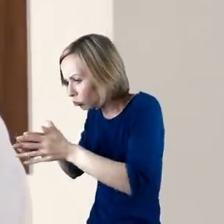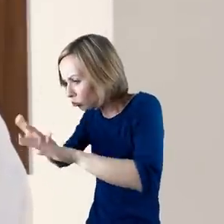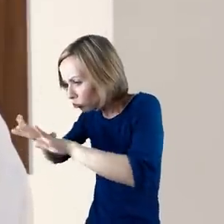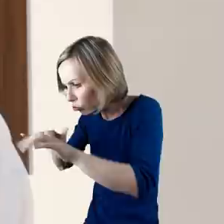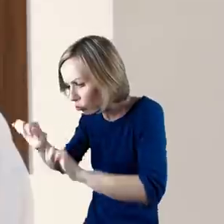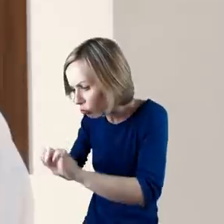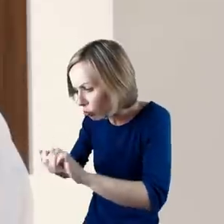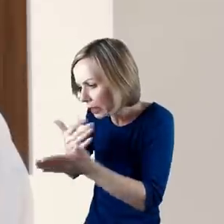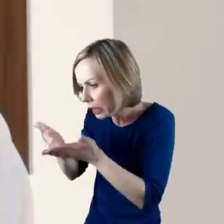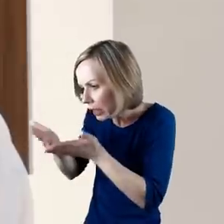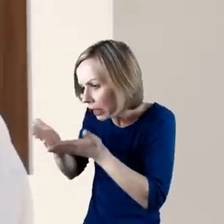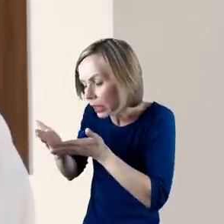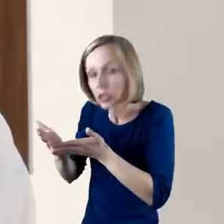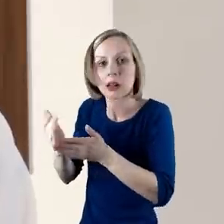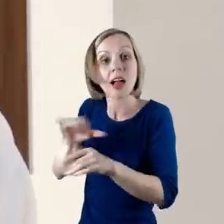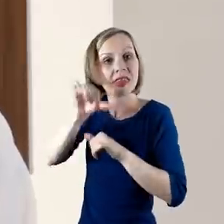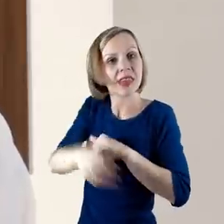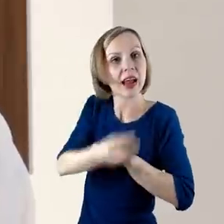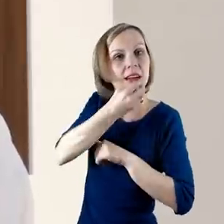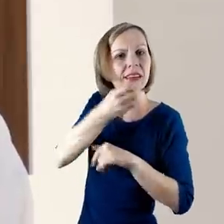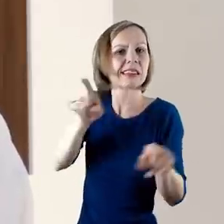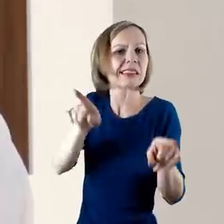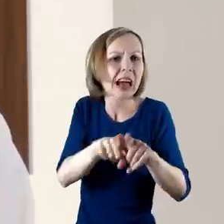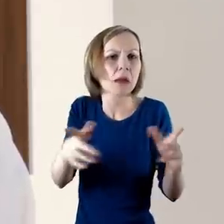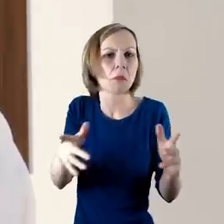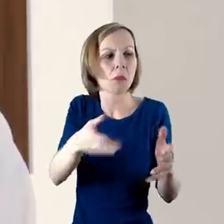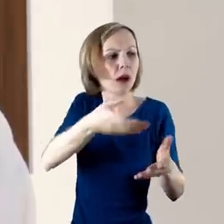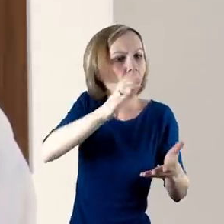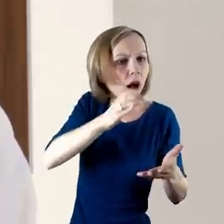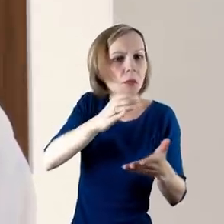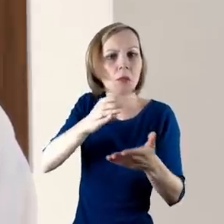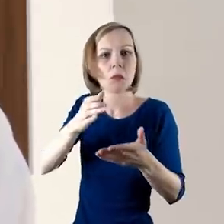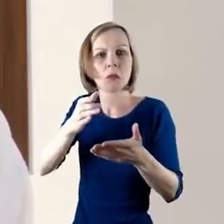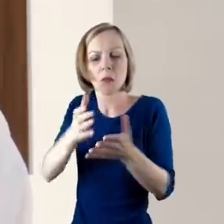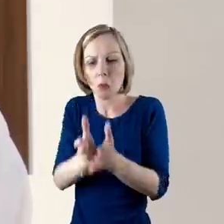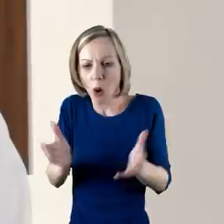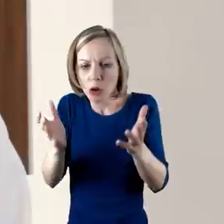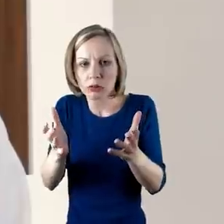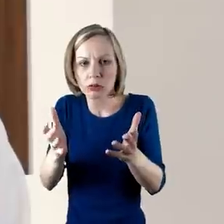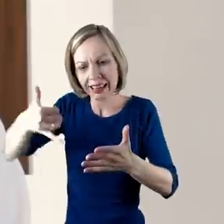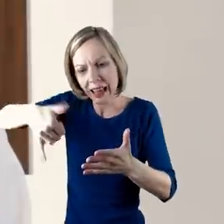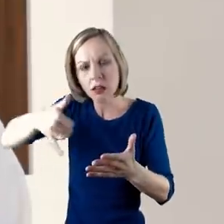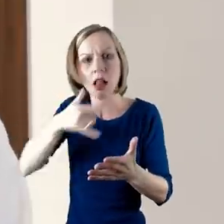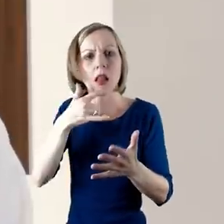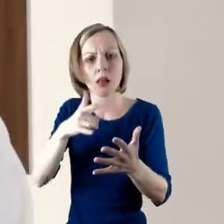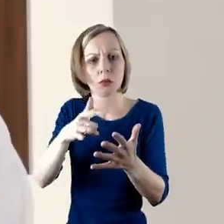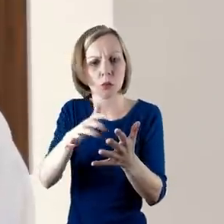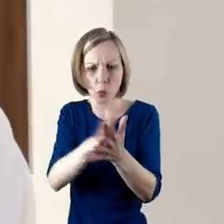the washing of cups, pots, and bronze kettles. So the Pharisees and the scribes asked him,